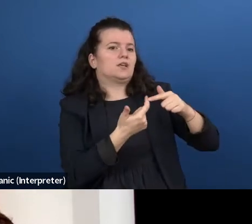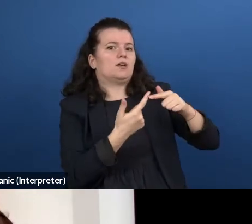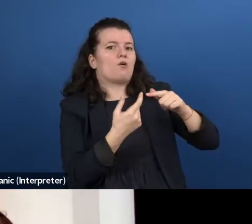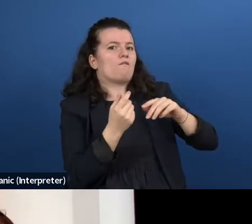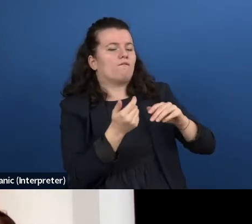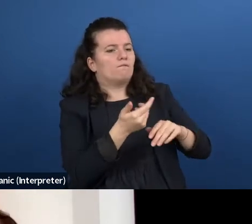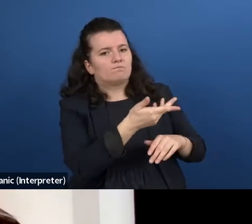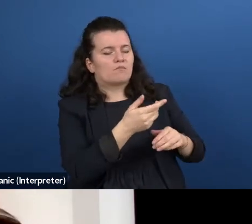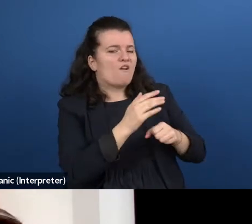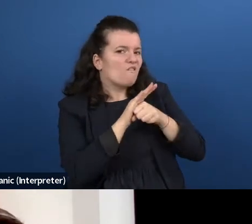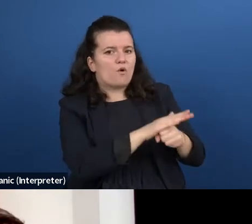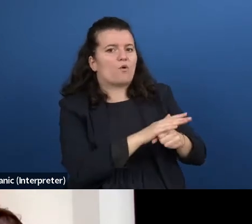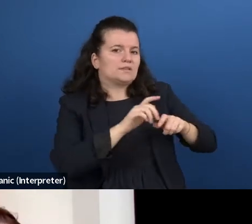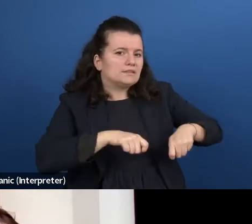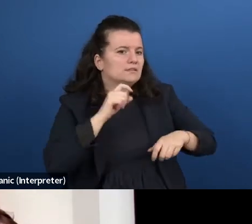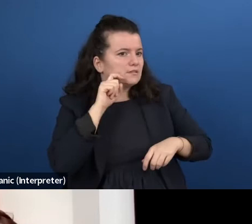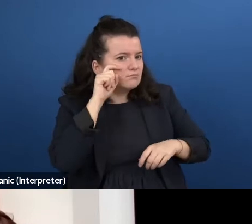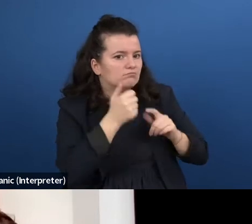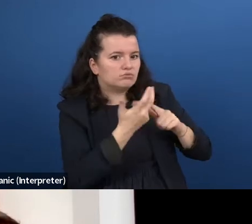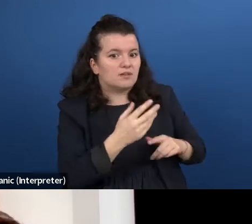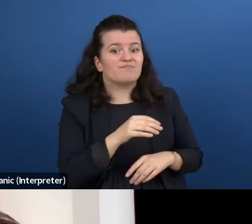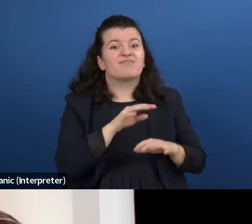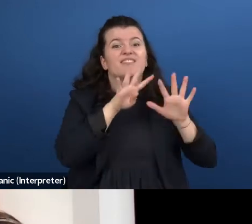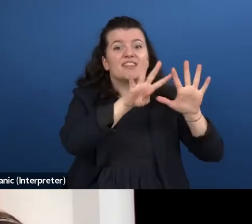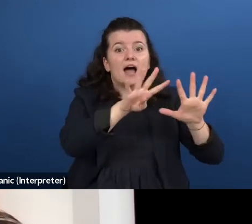That is obviously something that has a gender dimension.